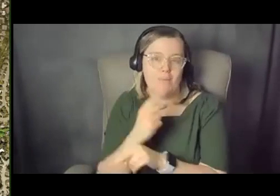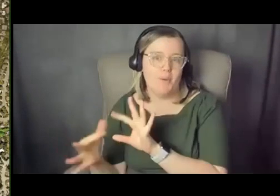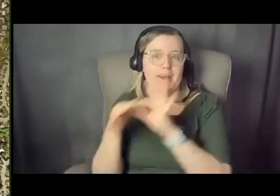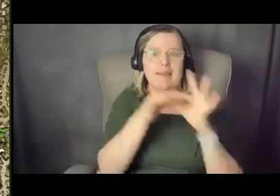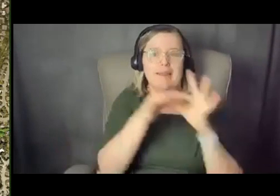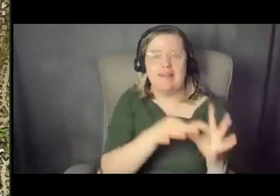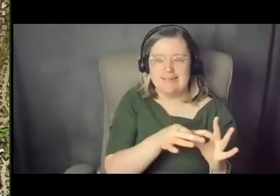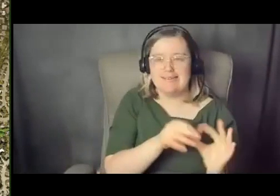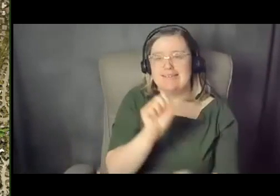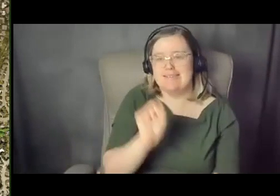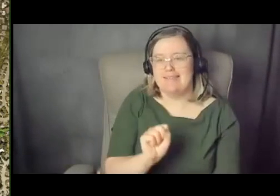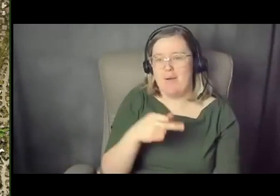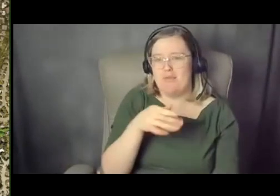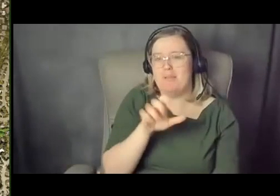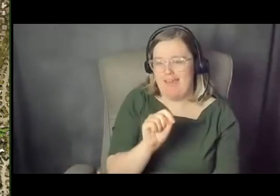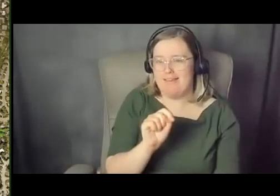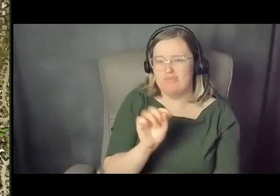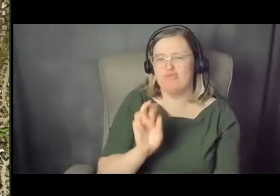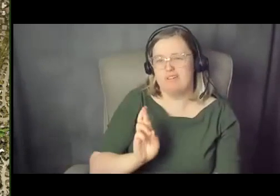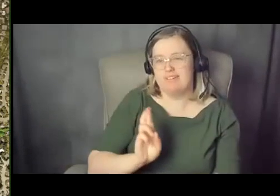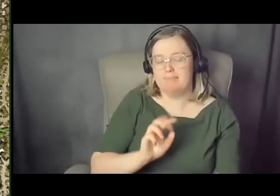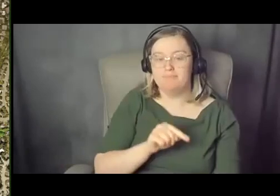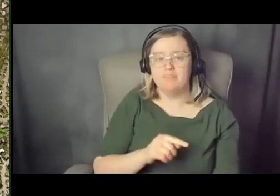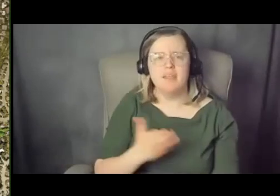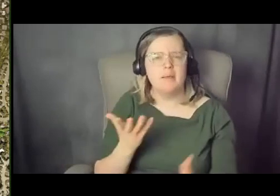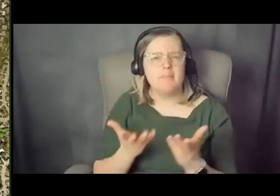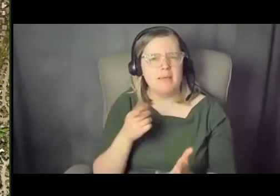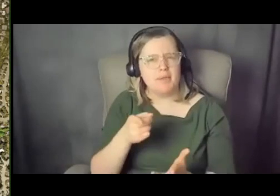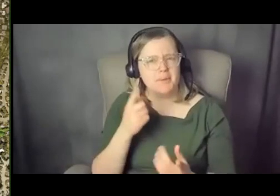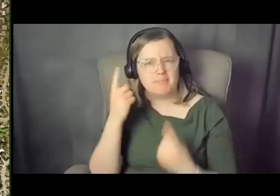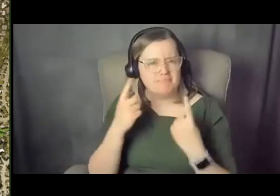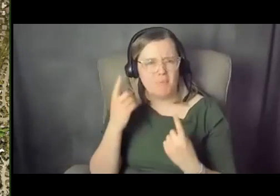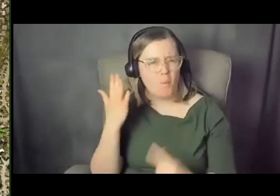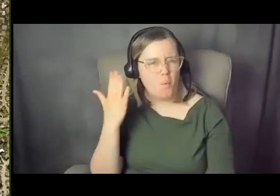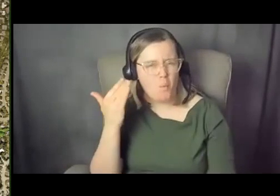You may be wondering why there's a pipe along a creek in a park.